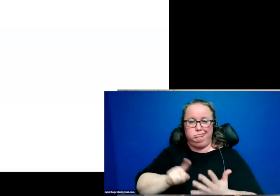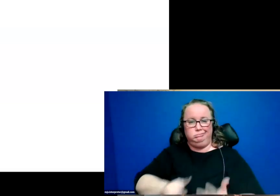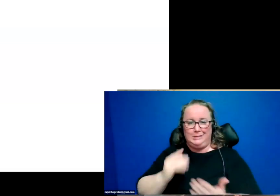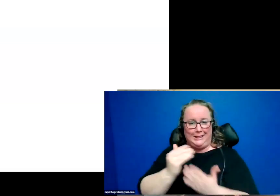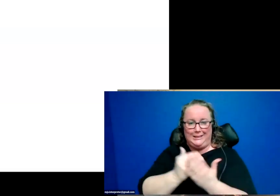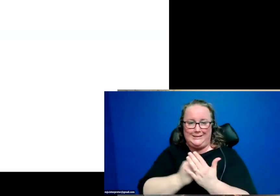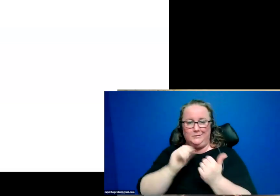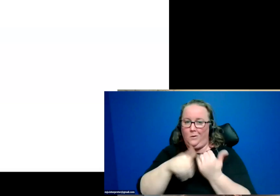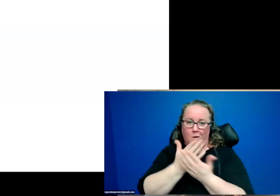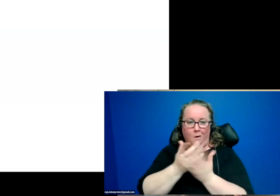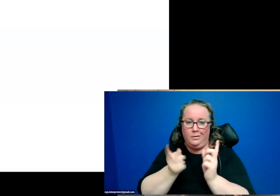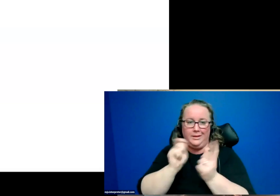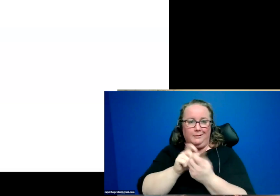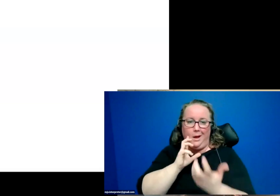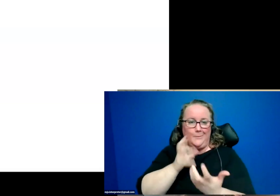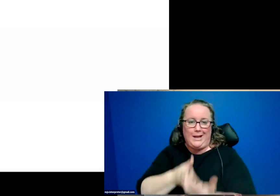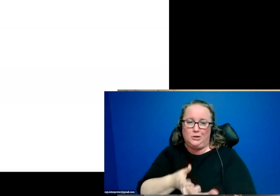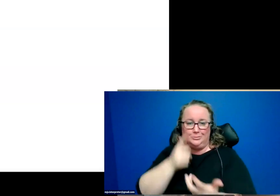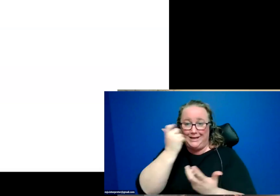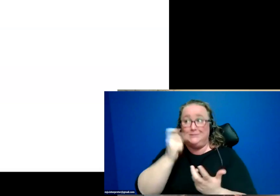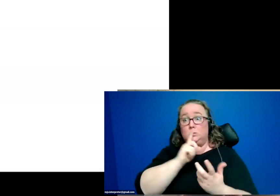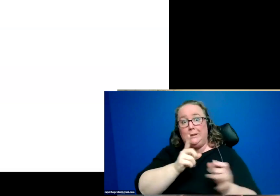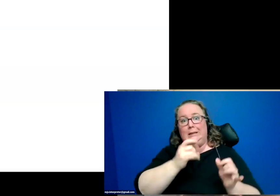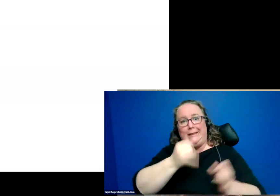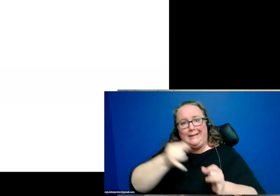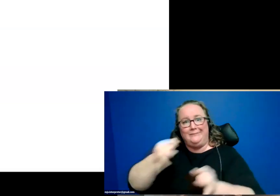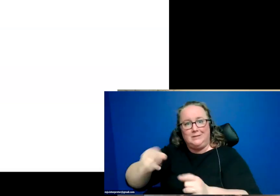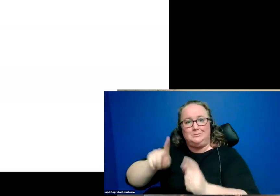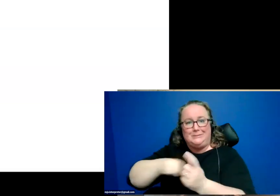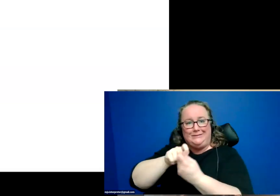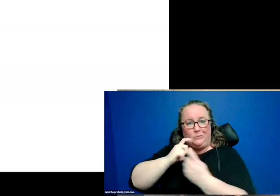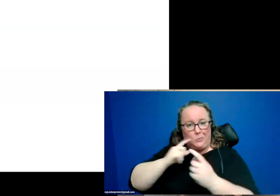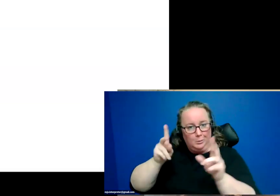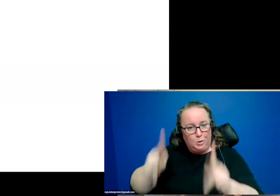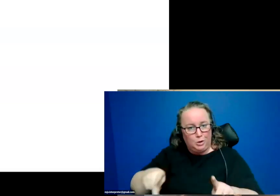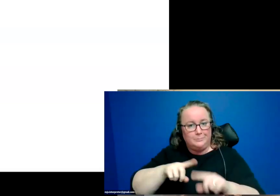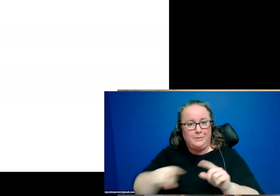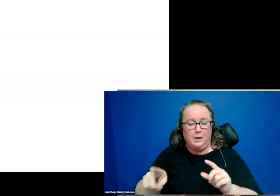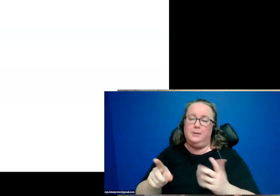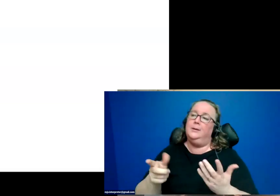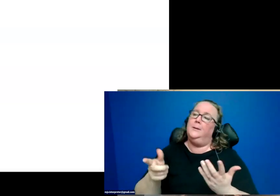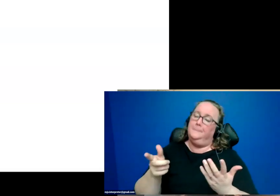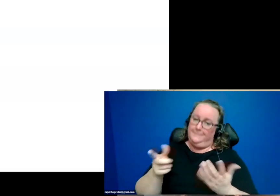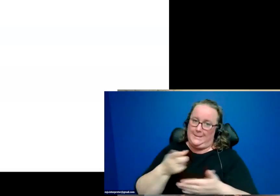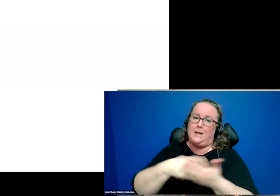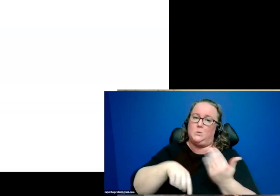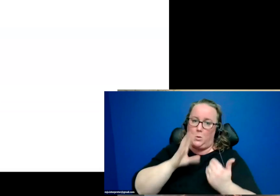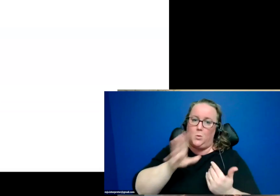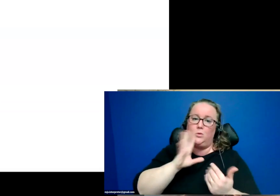all the accommodations because it is so individualized. But there are, and we'll talk about next week's strategies you can consider.